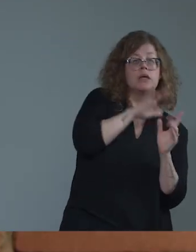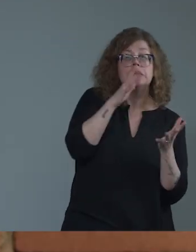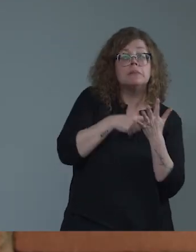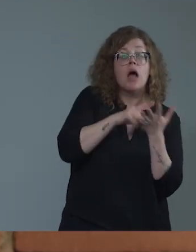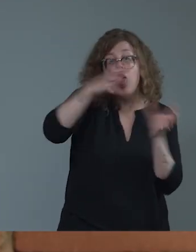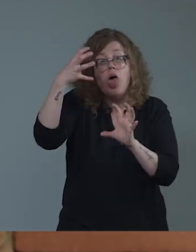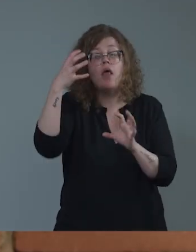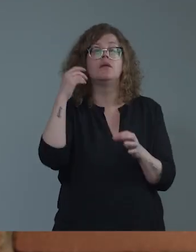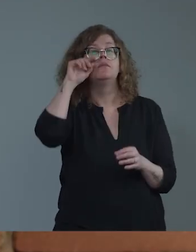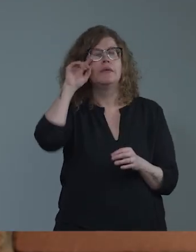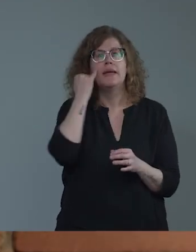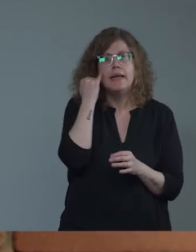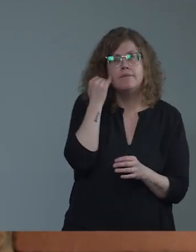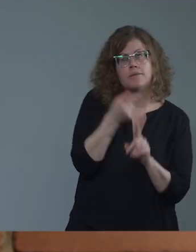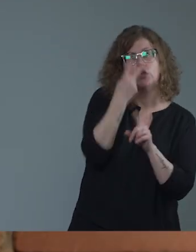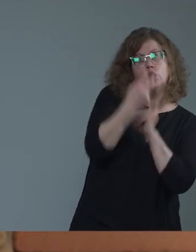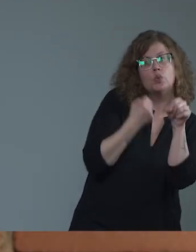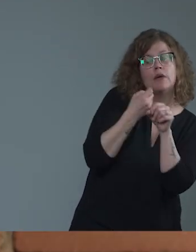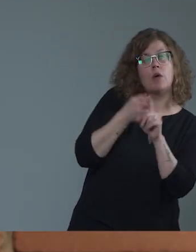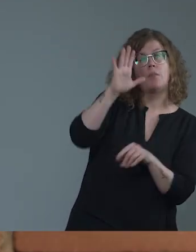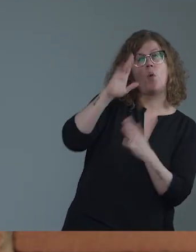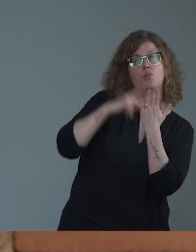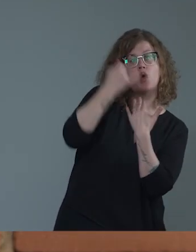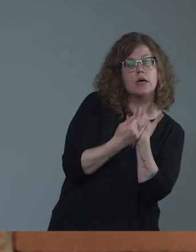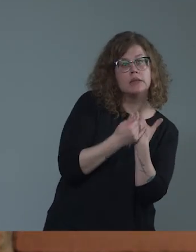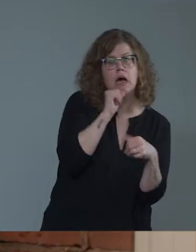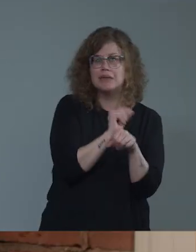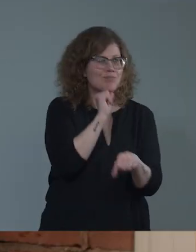that you cover all those steps, no matter what part of the process you start in.